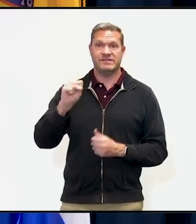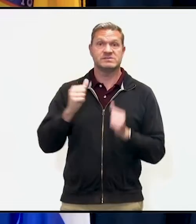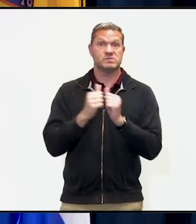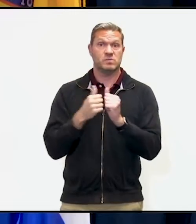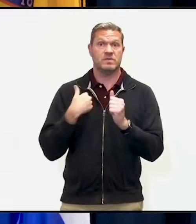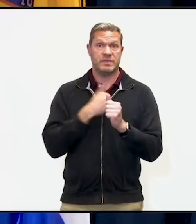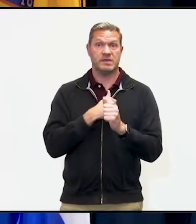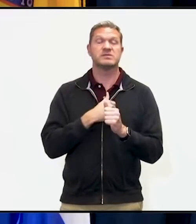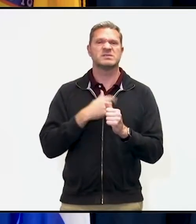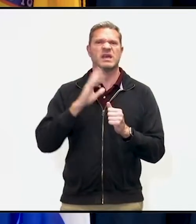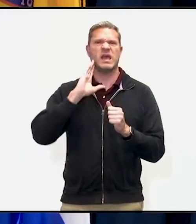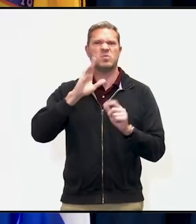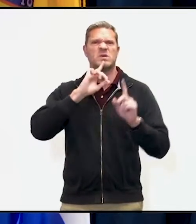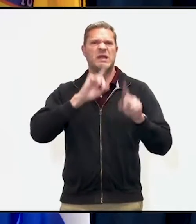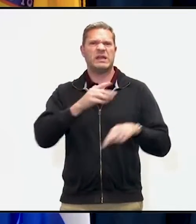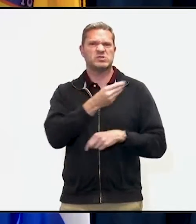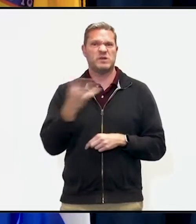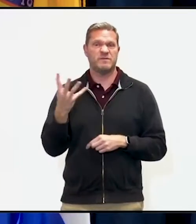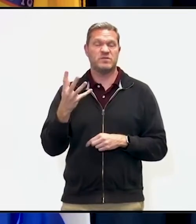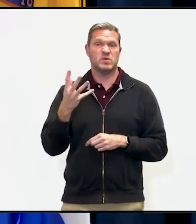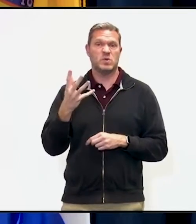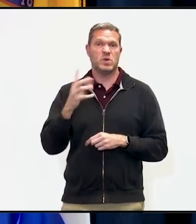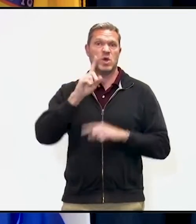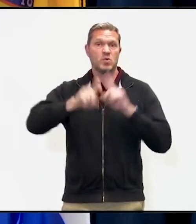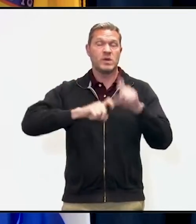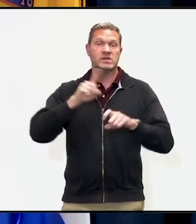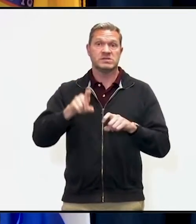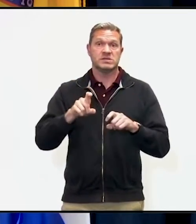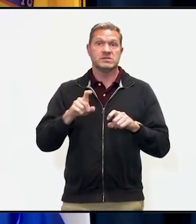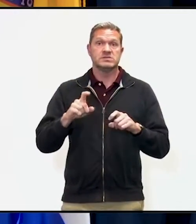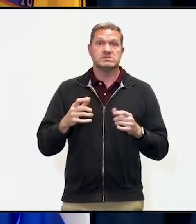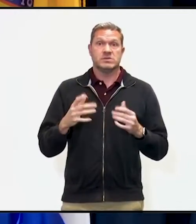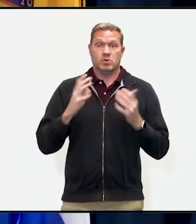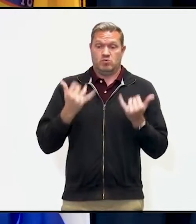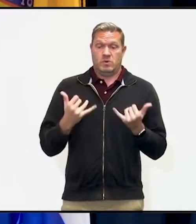I want to go over a little bit about this week where our vaccine rollout is and then